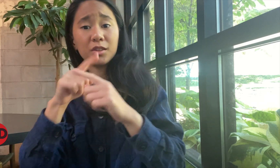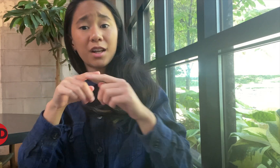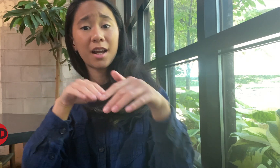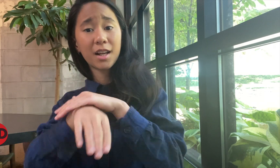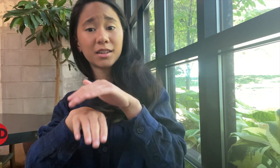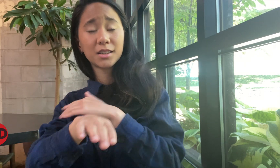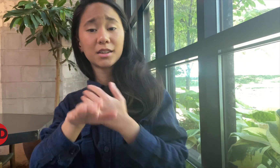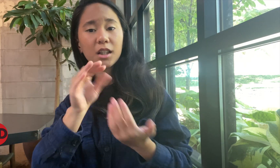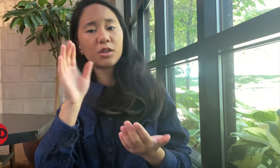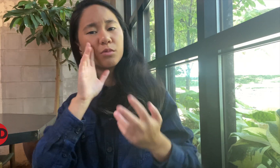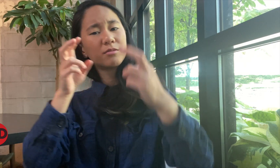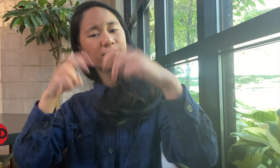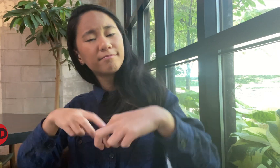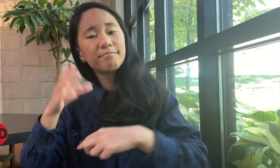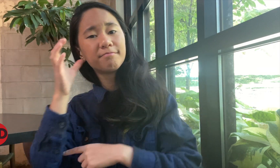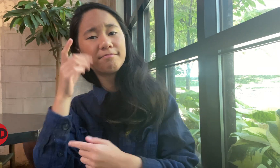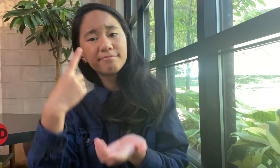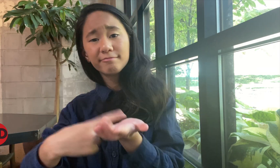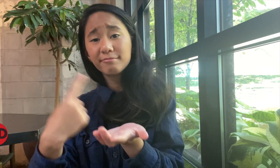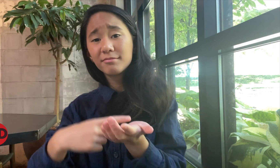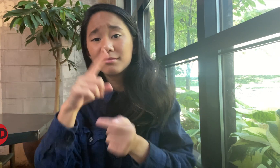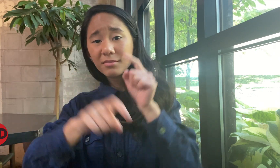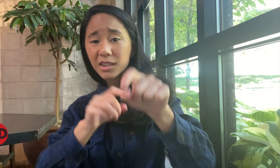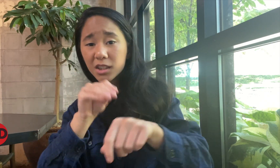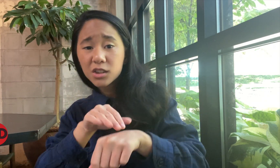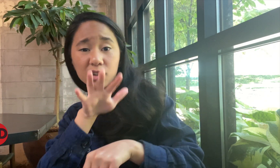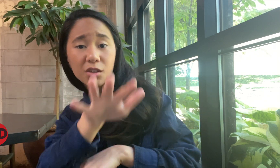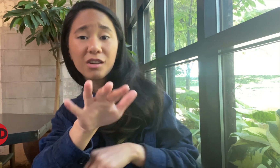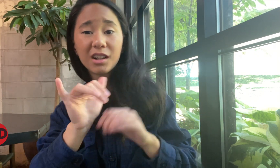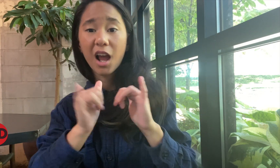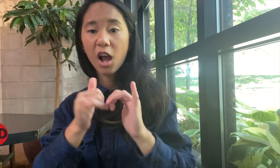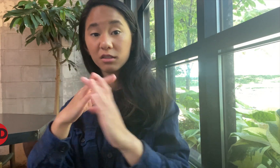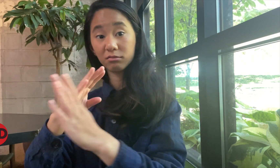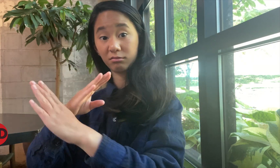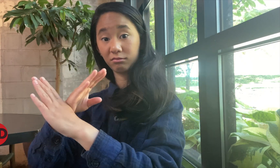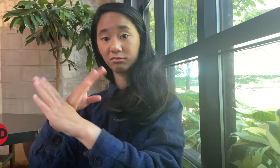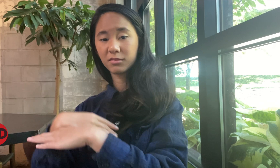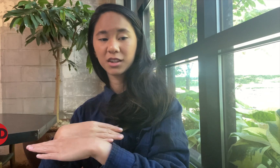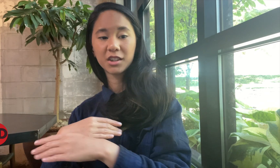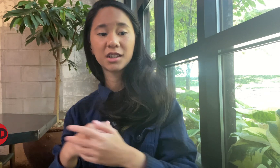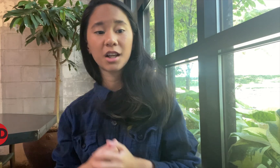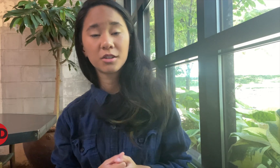for the best ways to overcome these barriers. CFIA also started